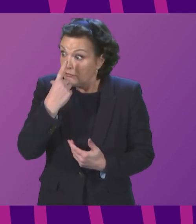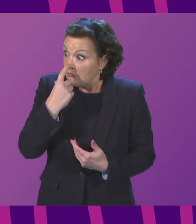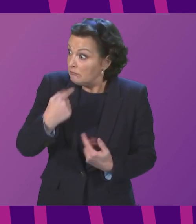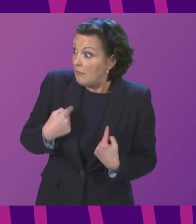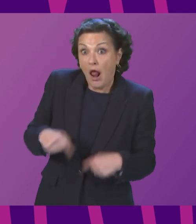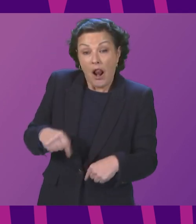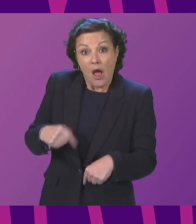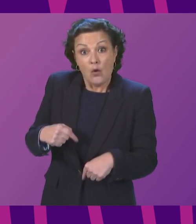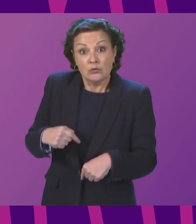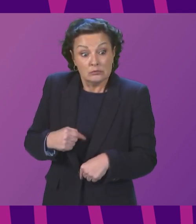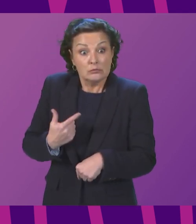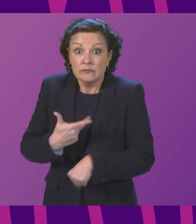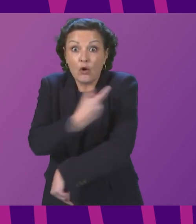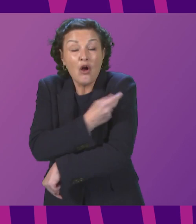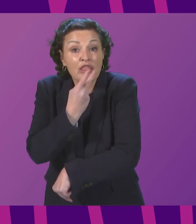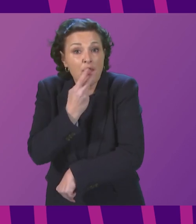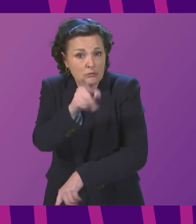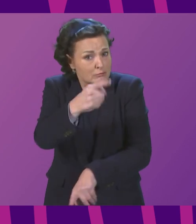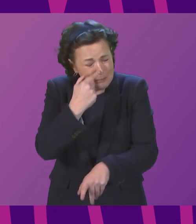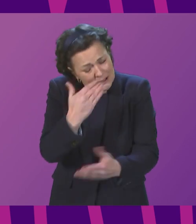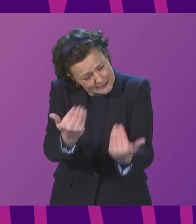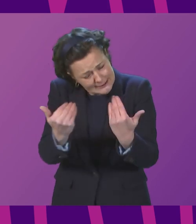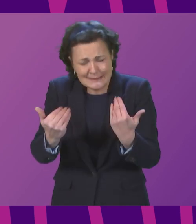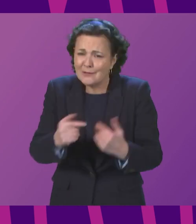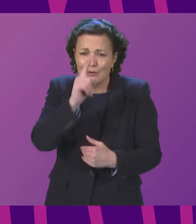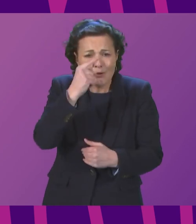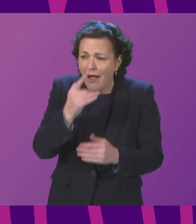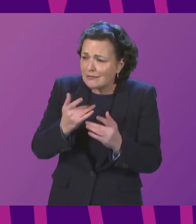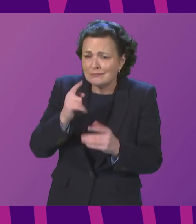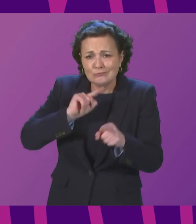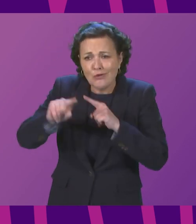arrange an appointment online or go to a drop-in clinic. There is plenty of capacity; you can